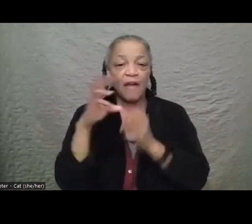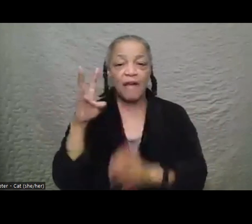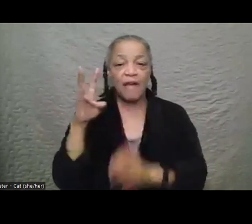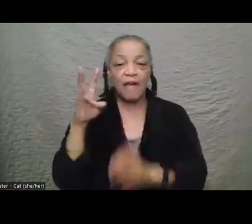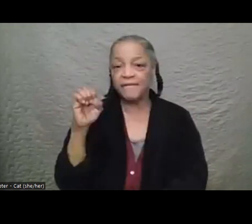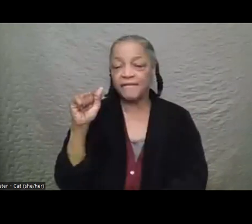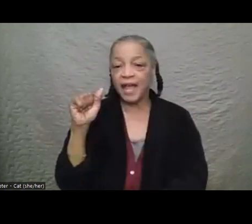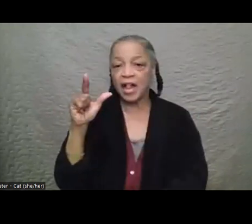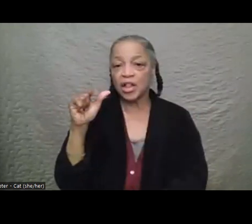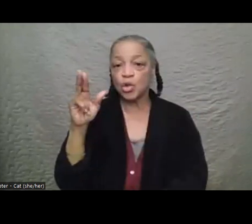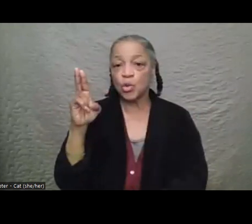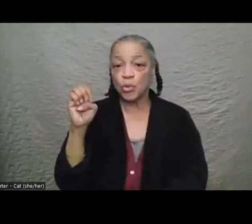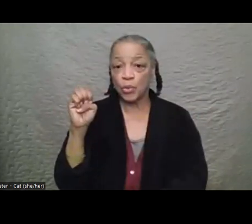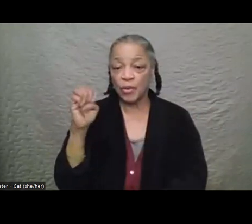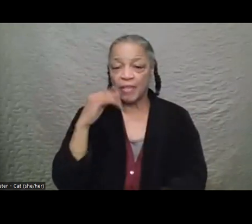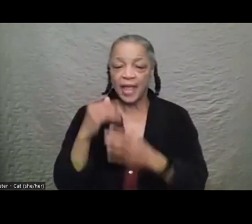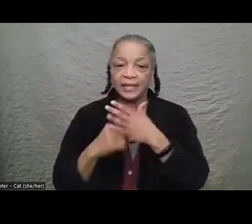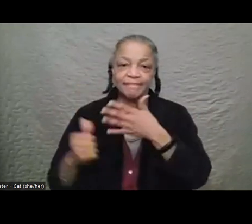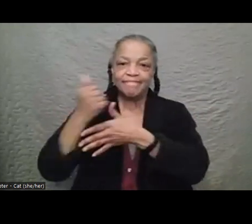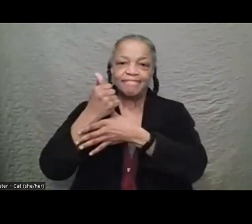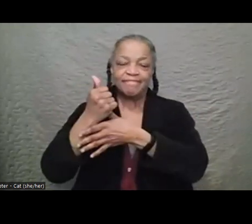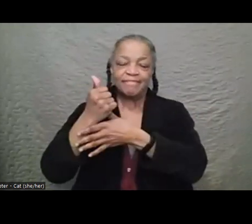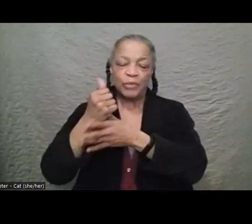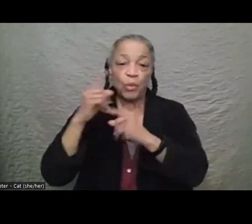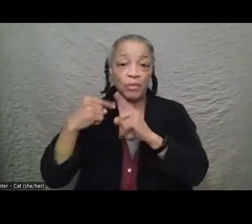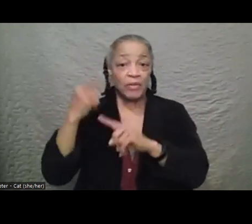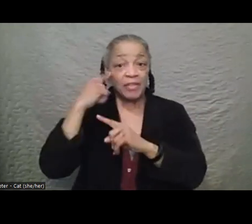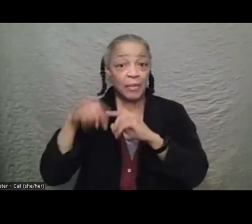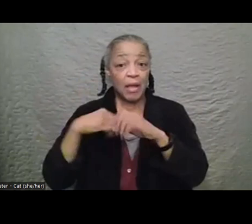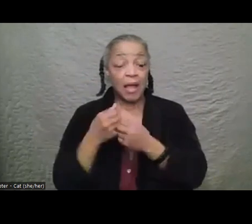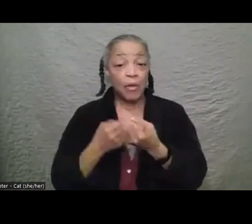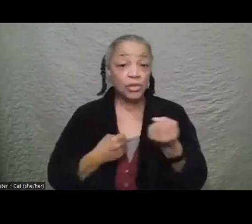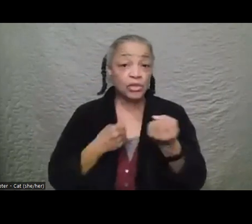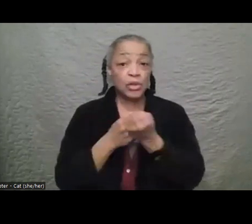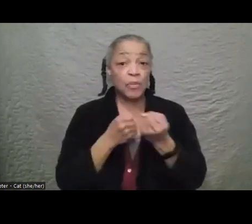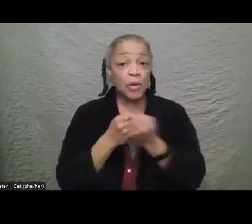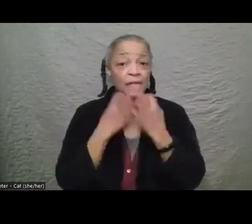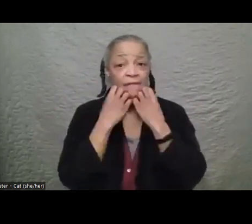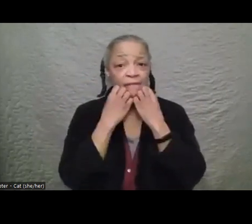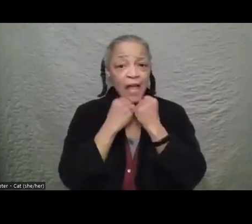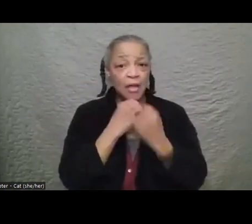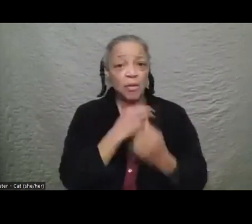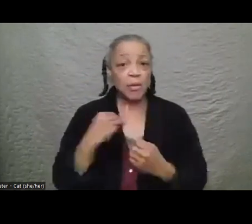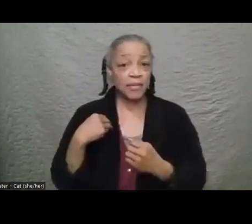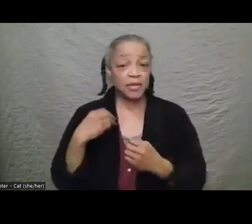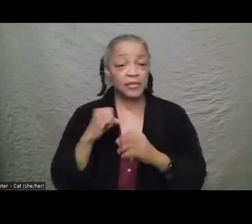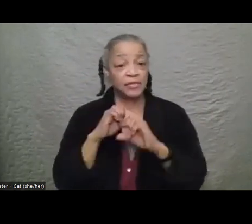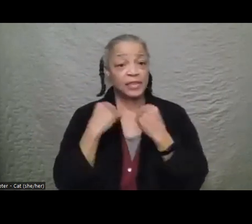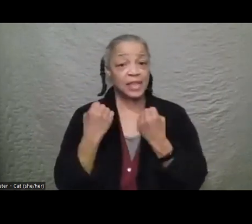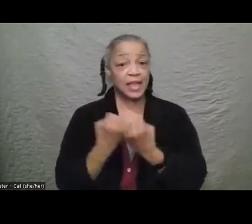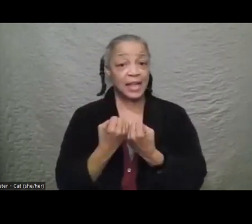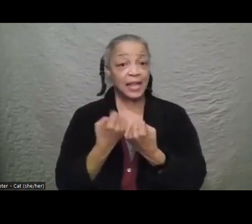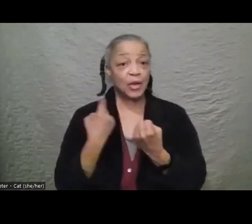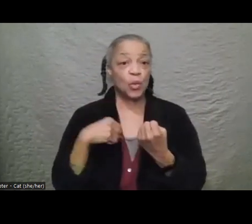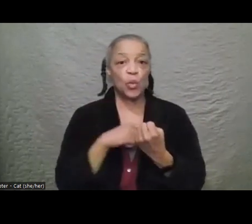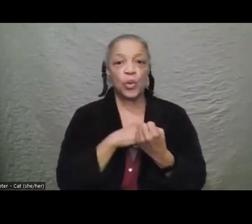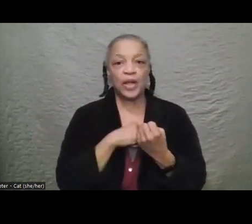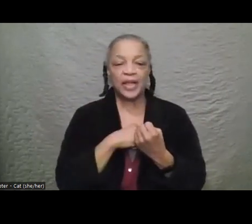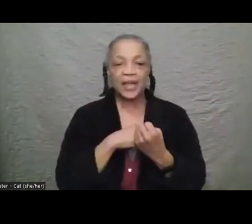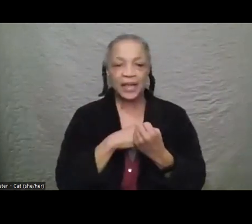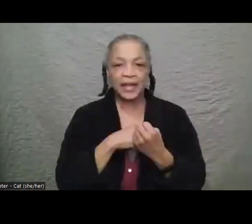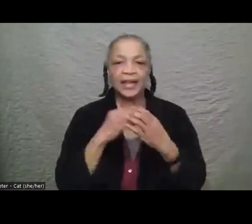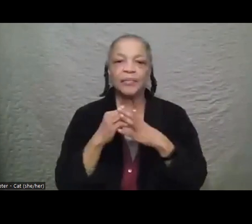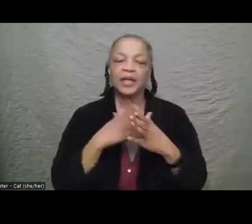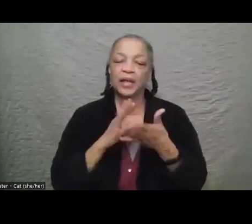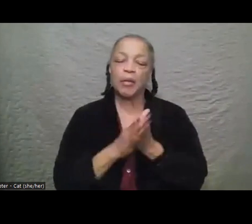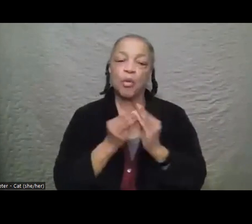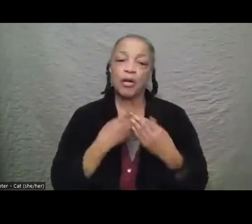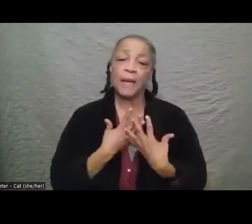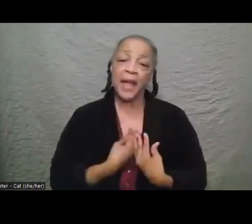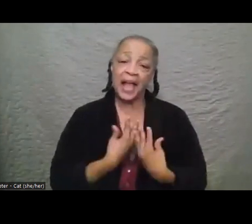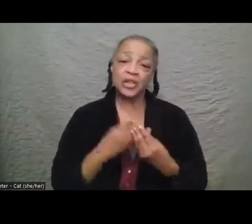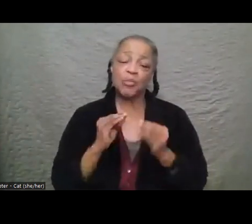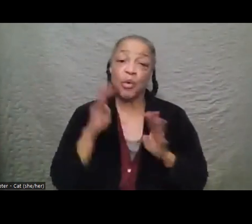As we think of them how do we support these valuable members of the society , we - - appropriate